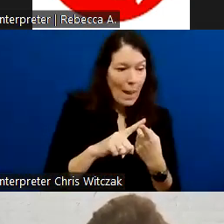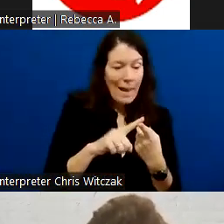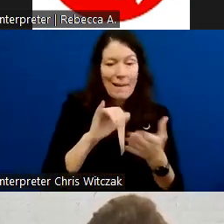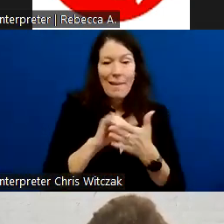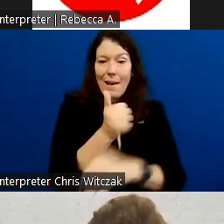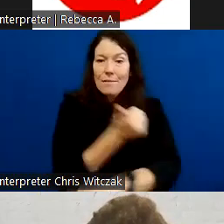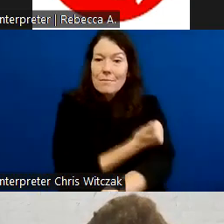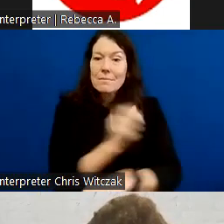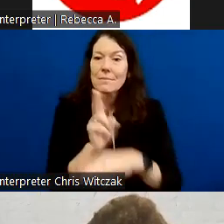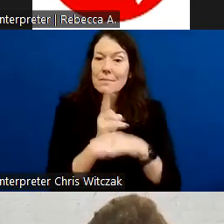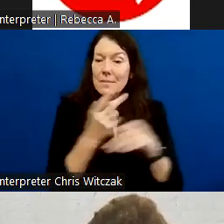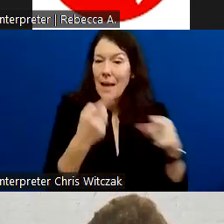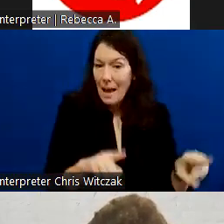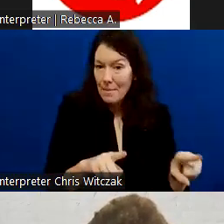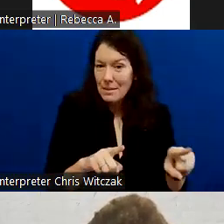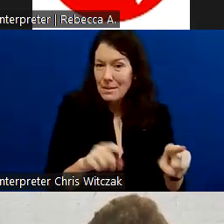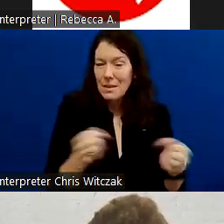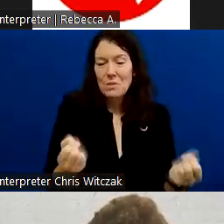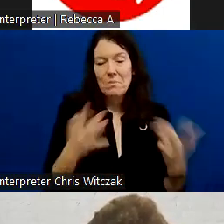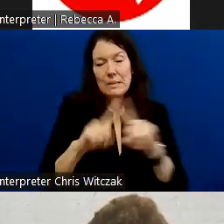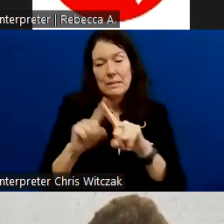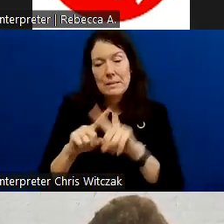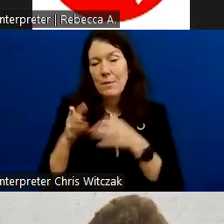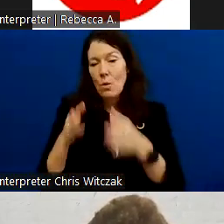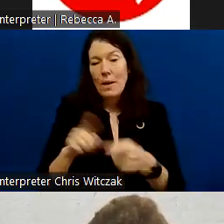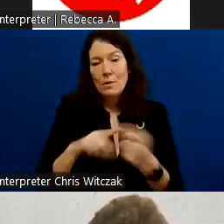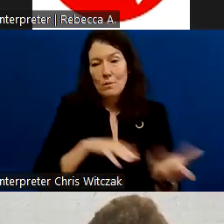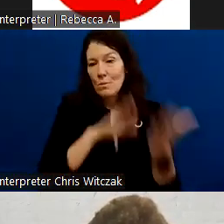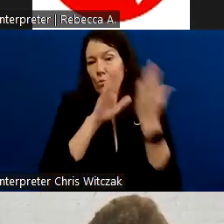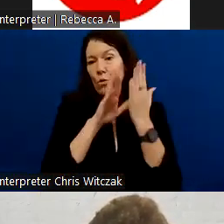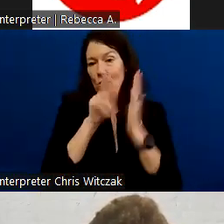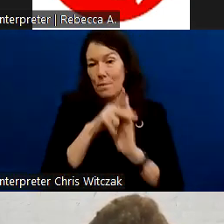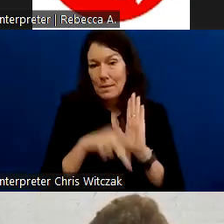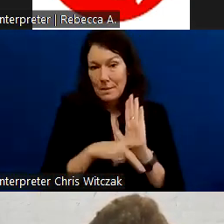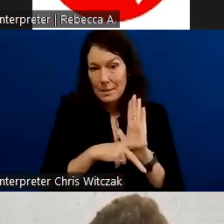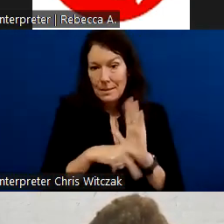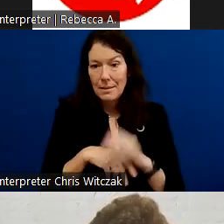say there's a lot of different ways that programs approach these policies but that the programs